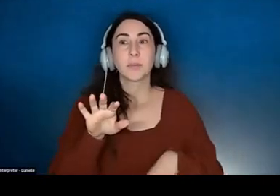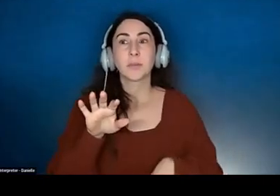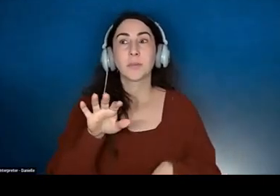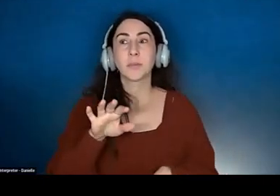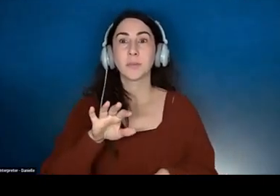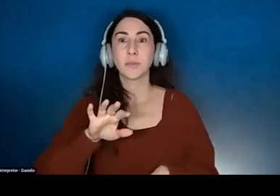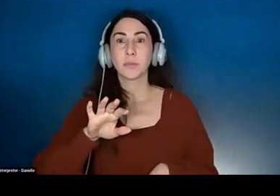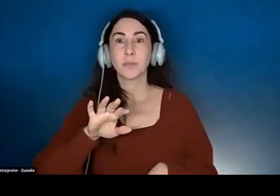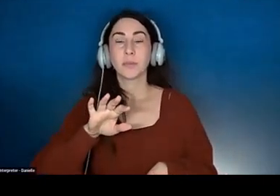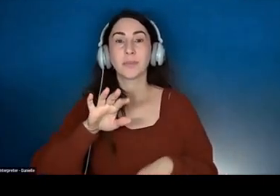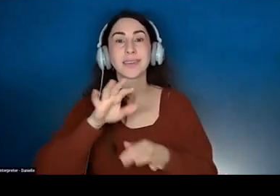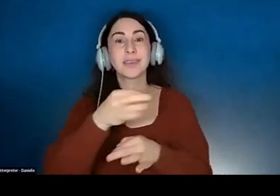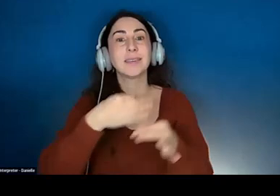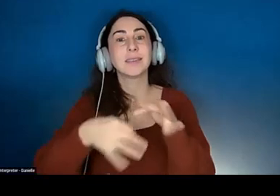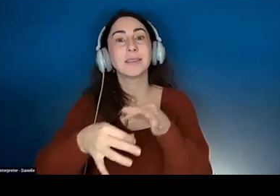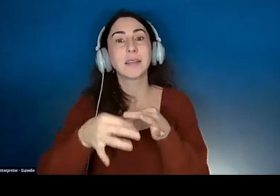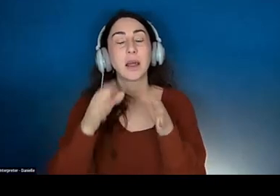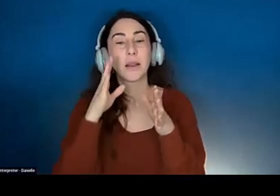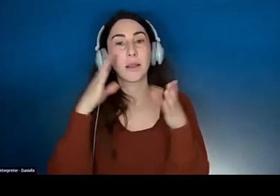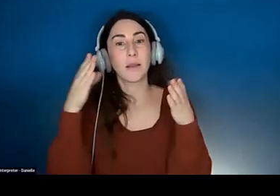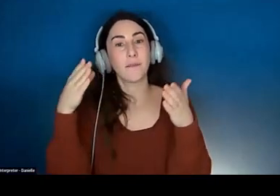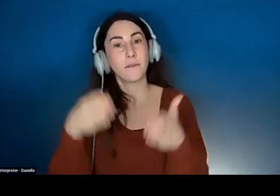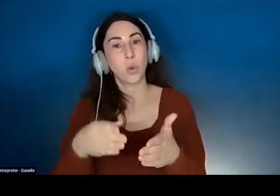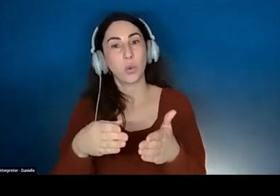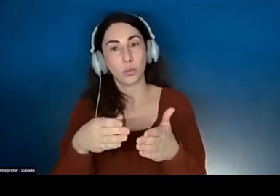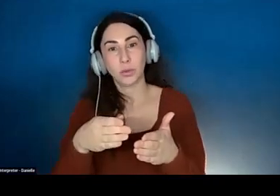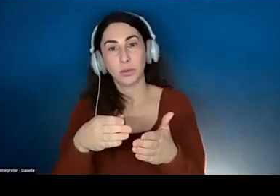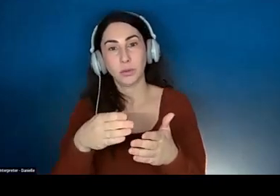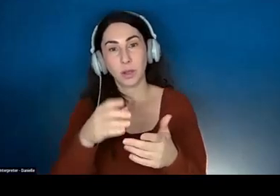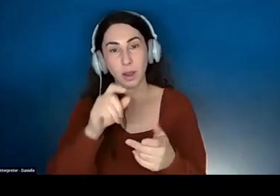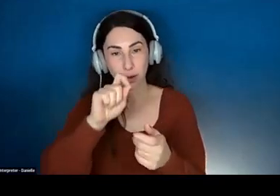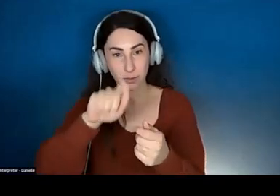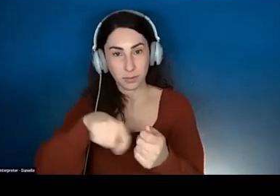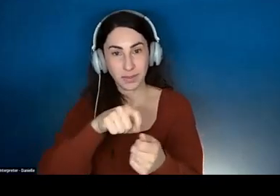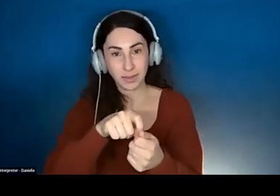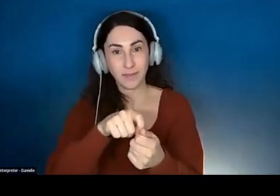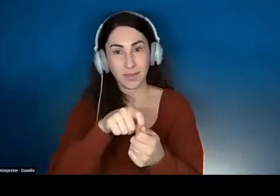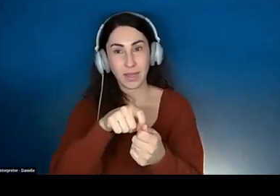instead of focusing on a particular setting and